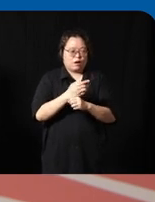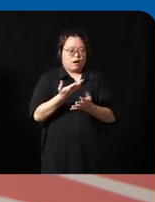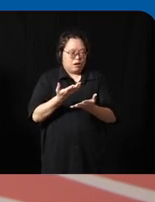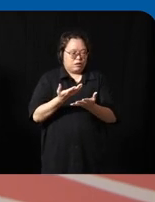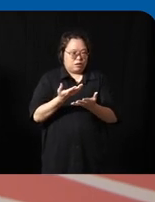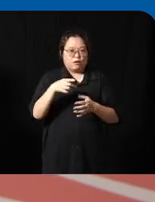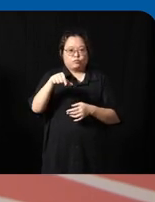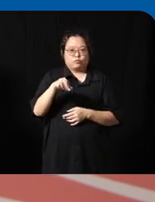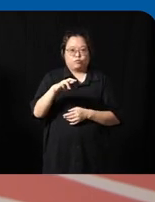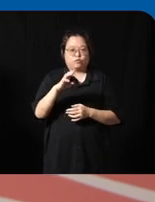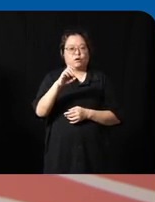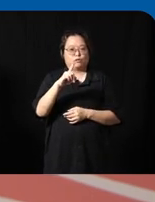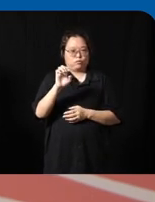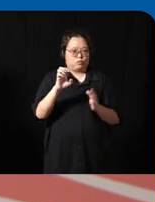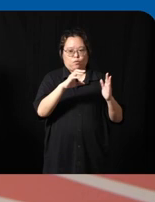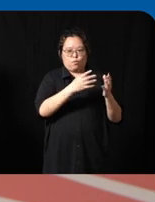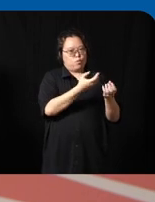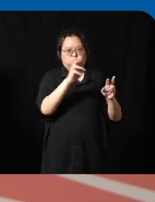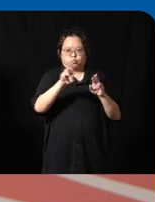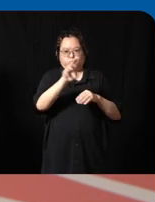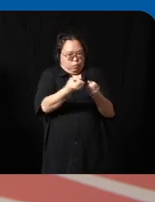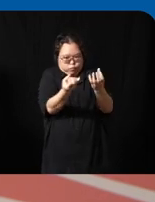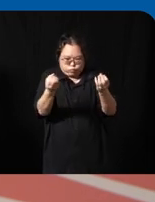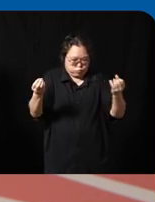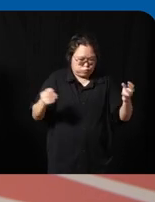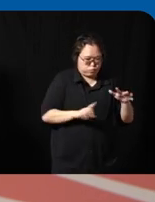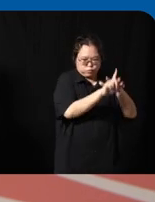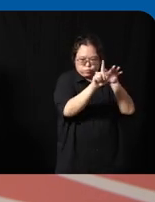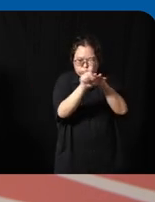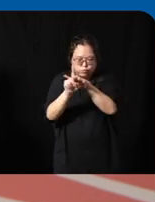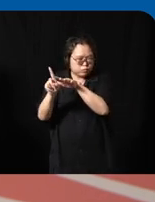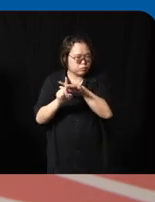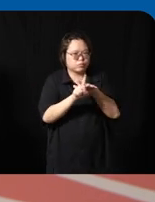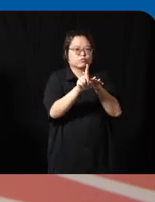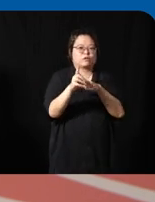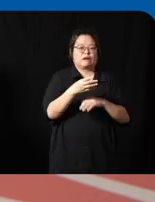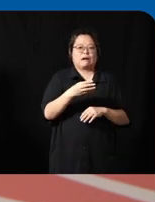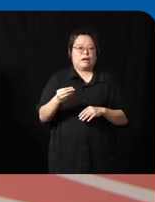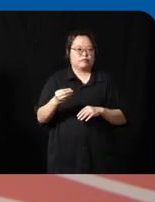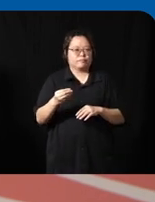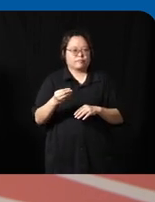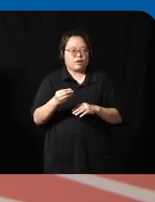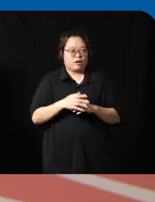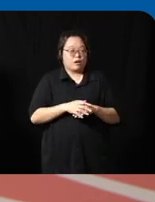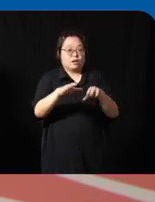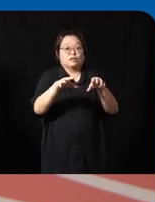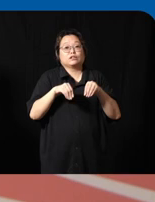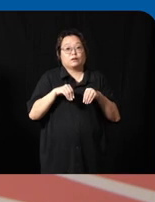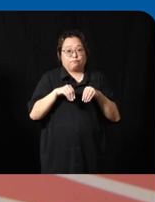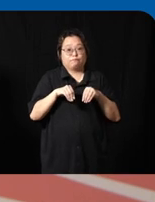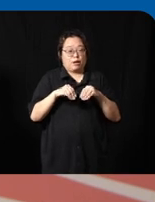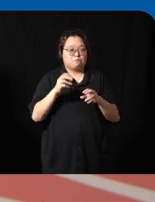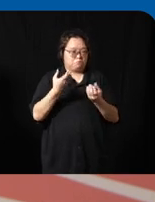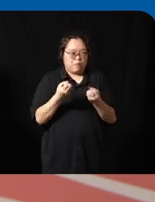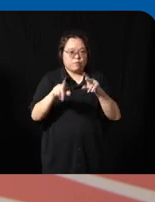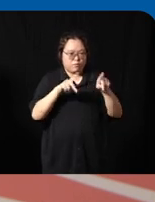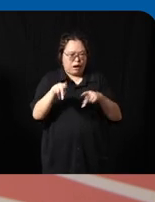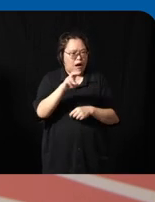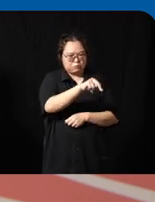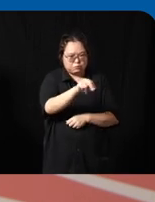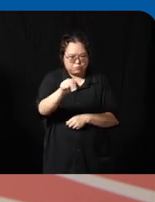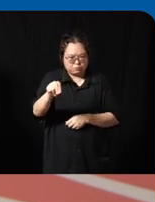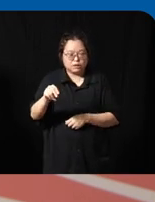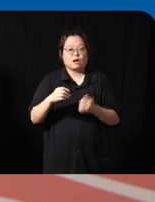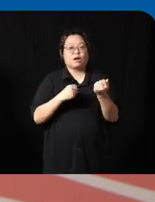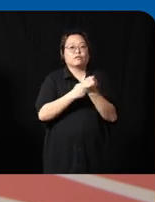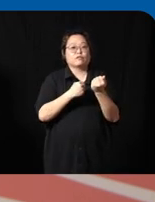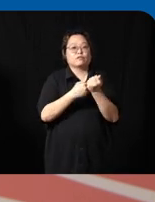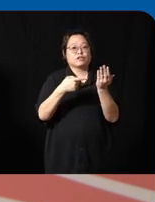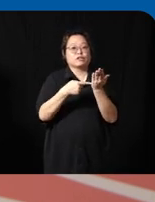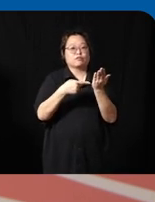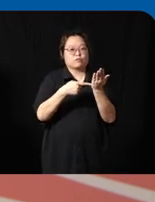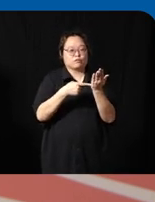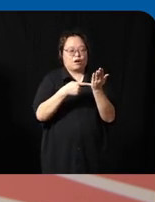of QR codes but also the overall acknowledgment that assistive technology or remote work can be